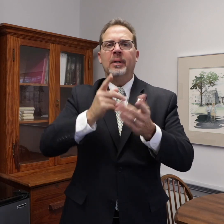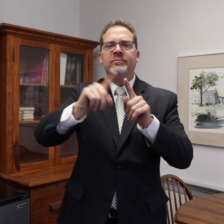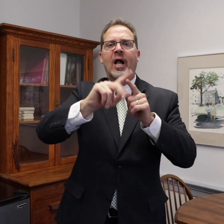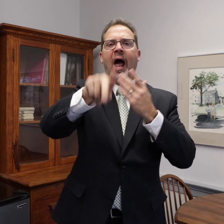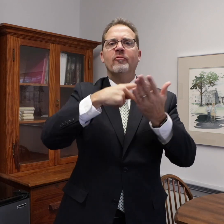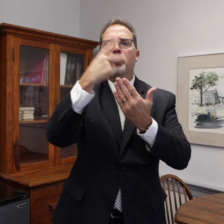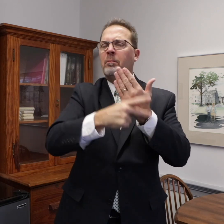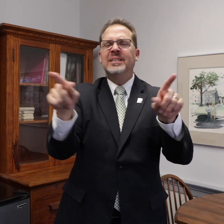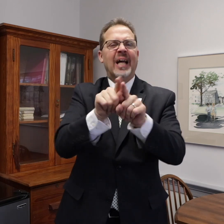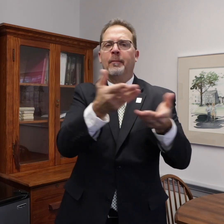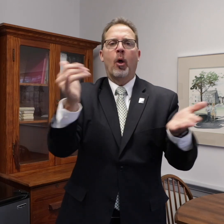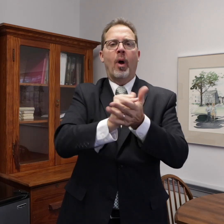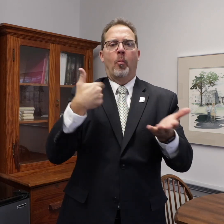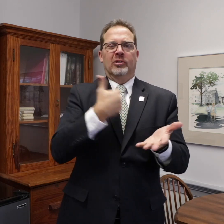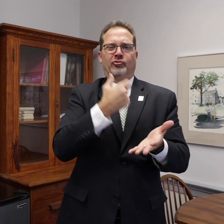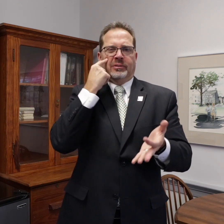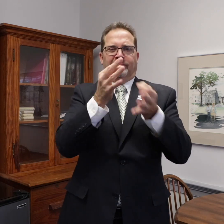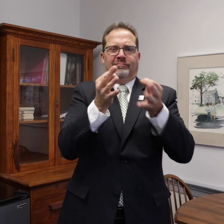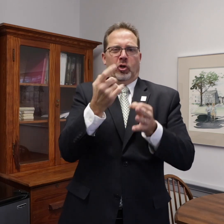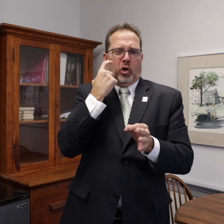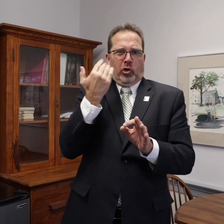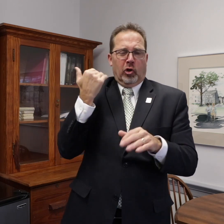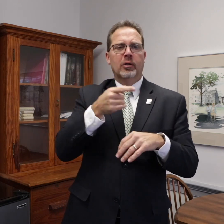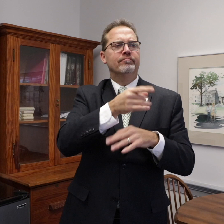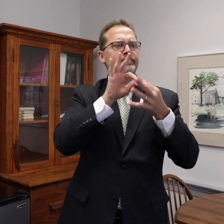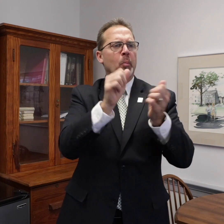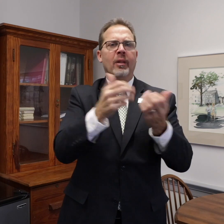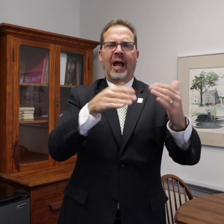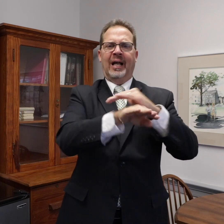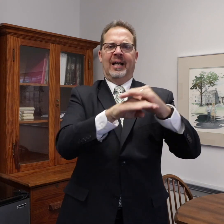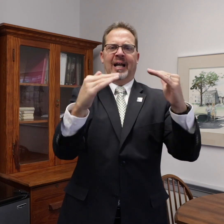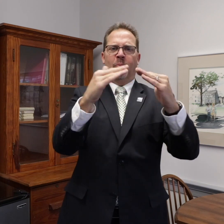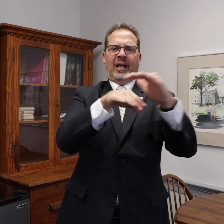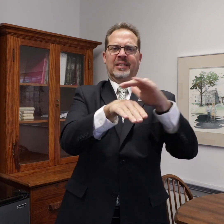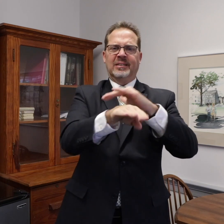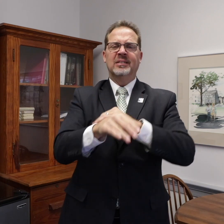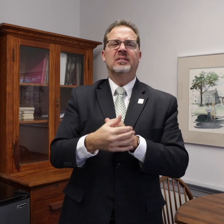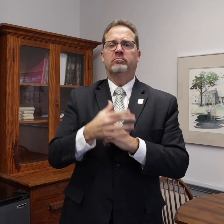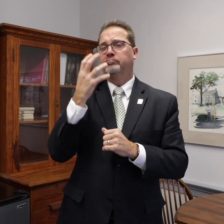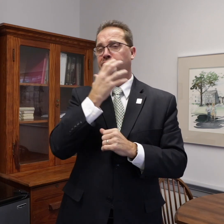The Internet Essentials program works towards achieving equal access. Comcast